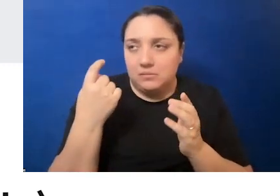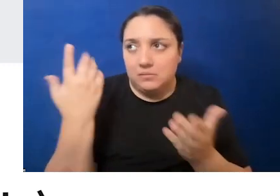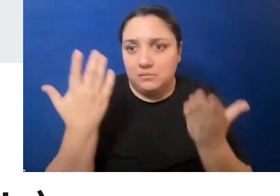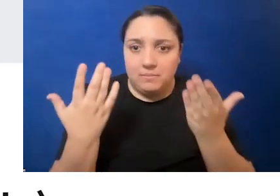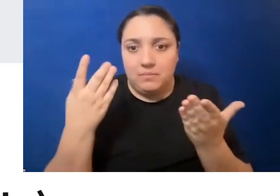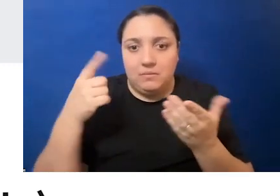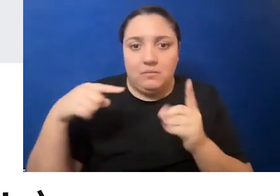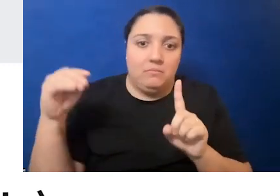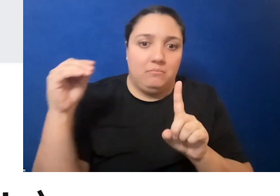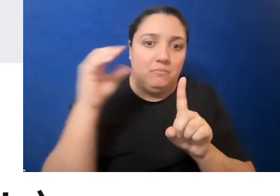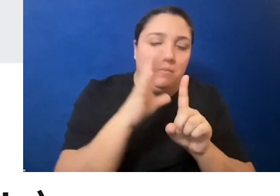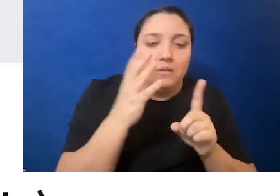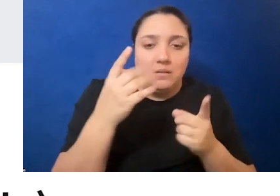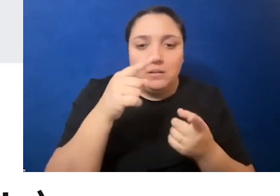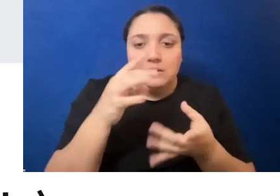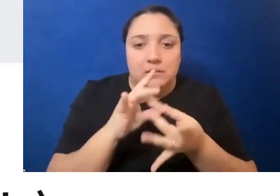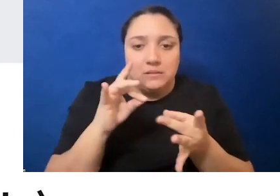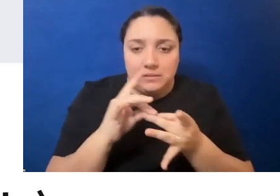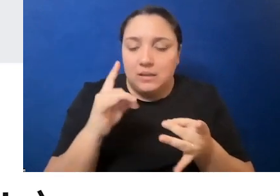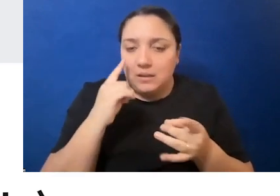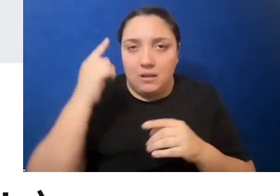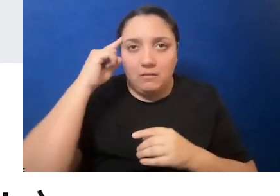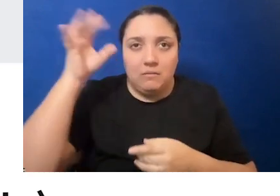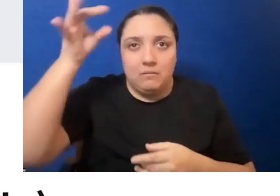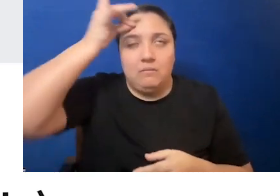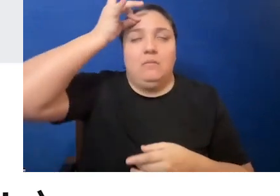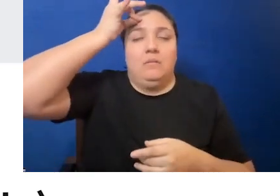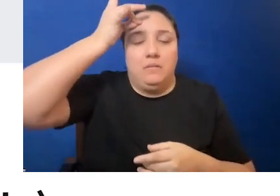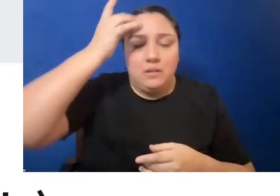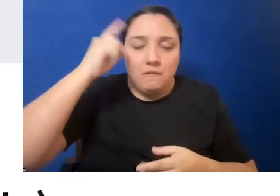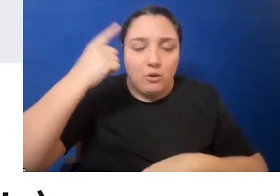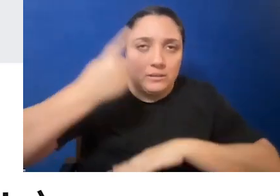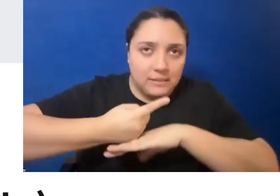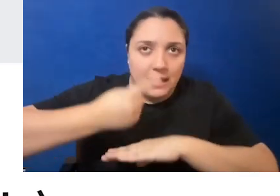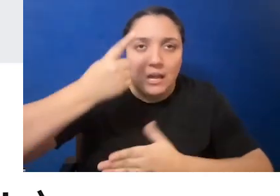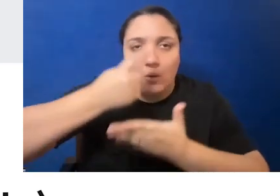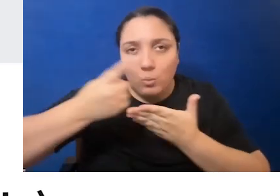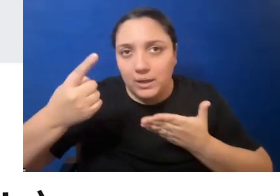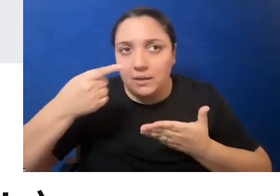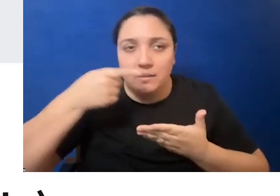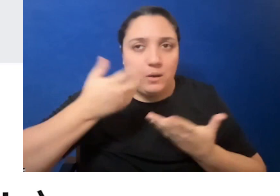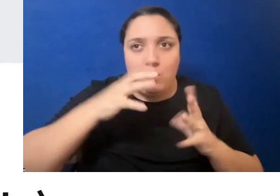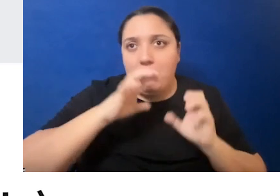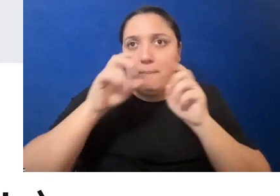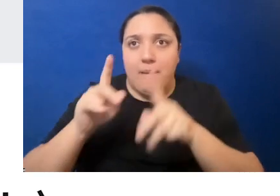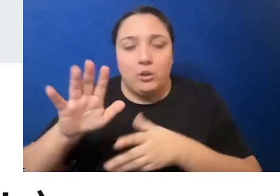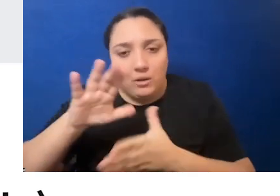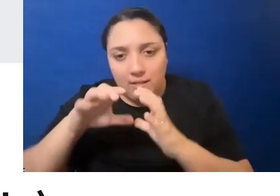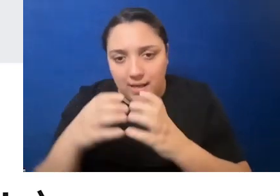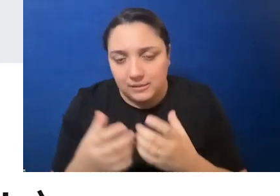COMMENT THAT THAT CHILD PERCEIVES AS NEGATIVE CAN REALLY CAUSE A BIG ISSUE AND CAN STAY